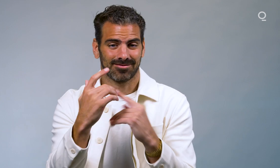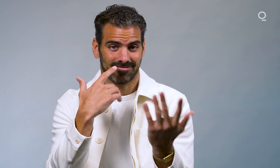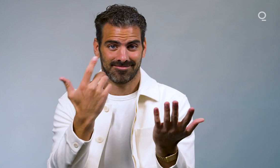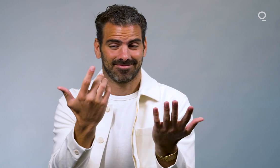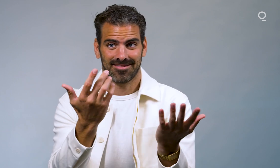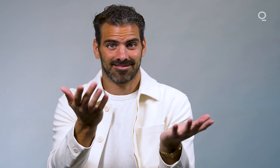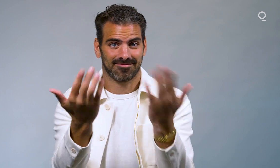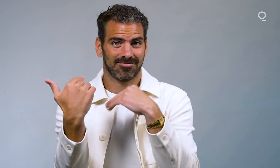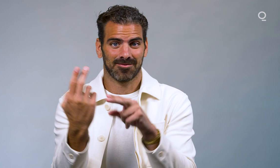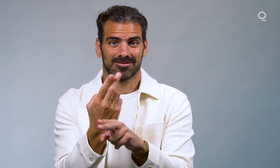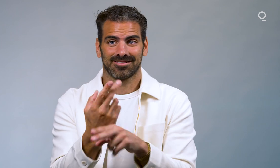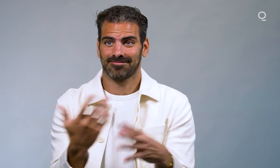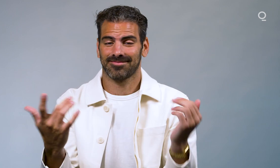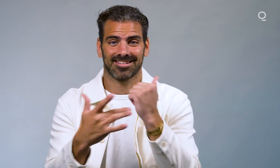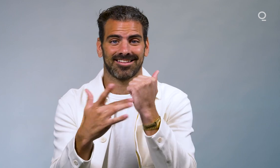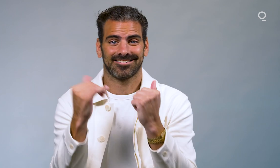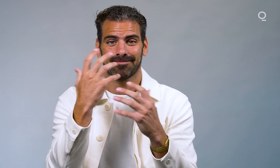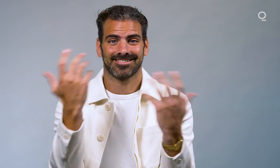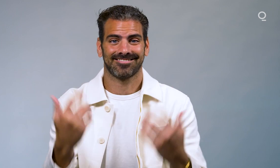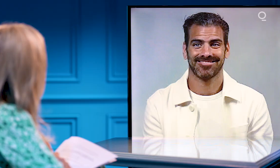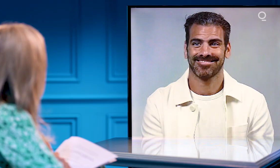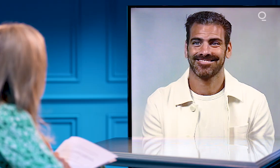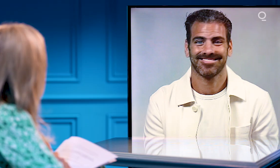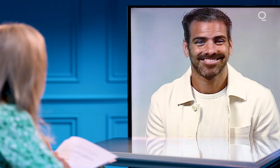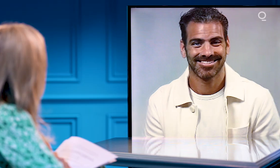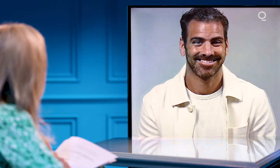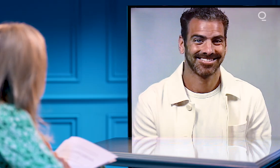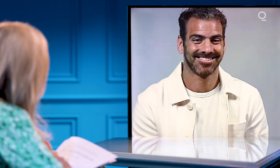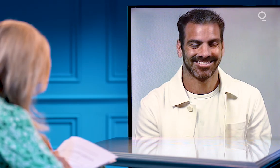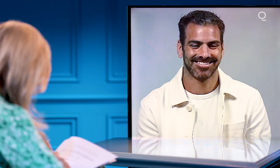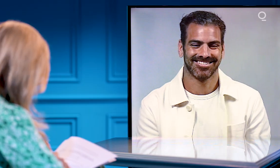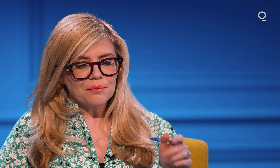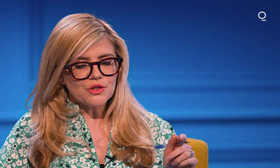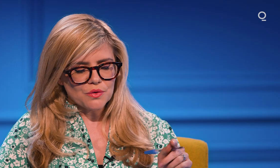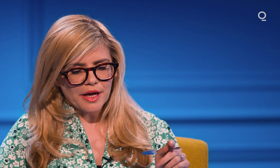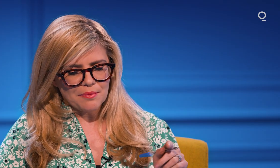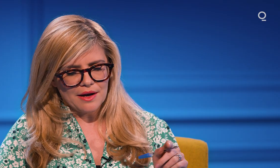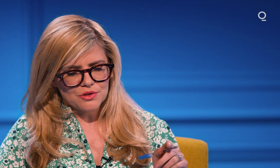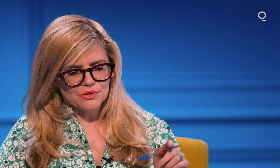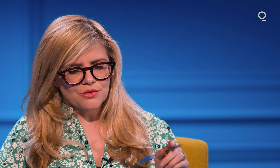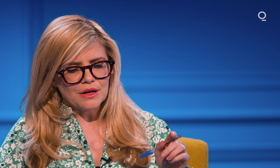That can teach you a little bit, not only about our language, but also culture, technology really is amazing. It really is. Just talking about children,